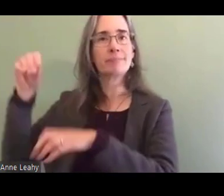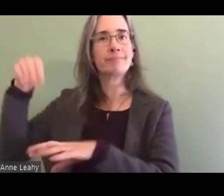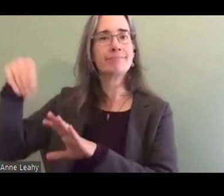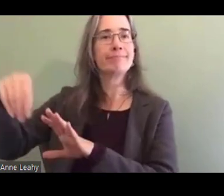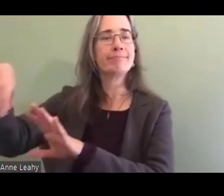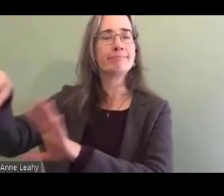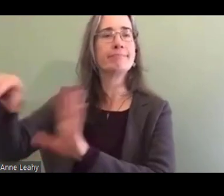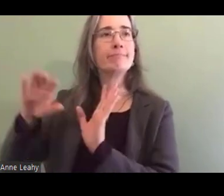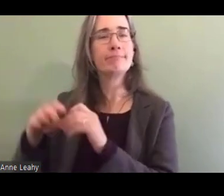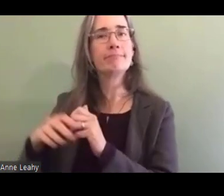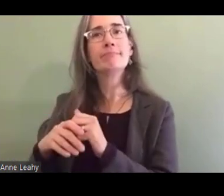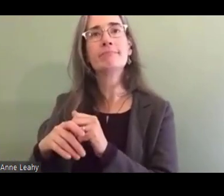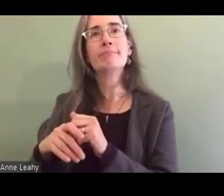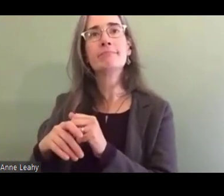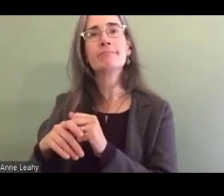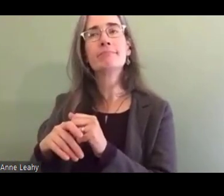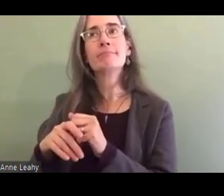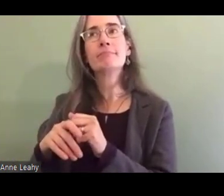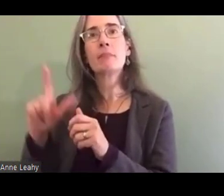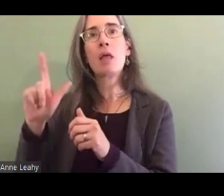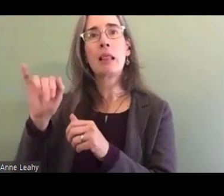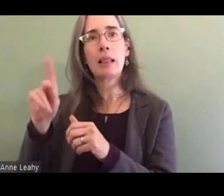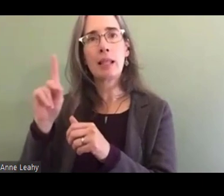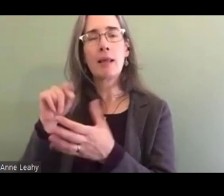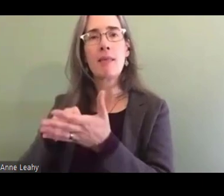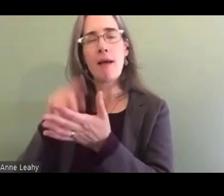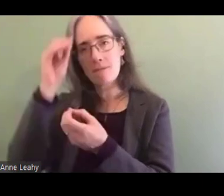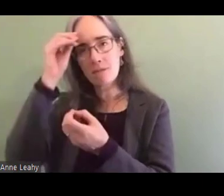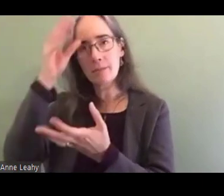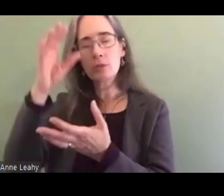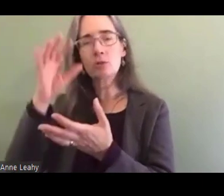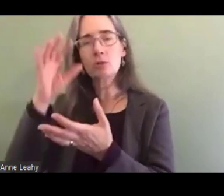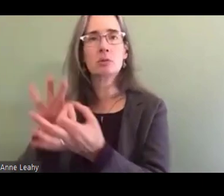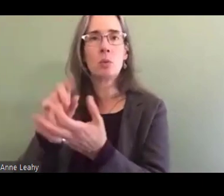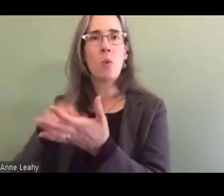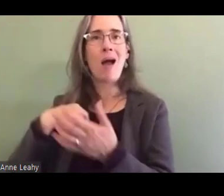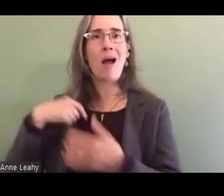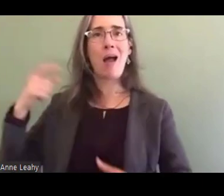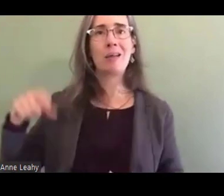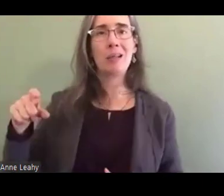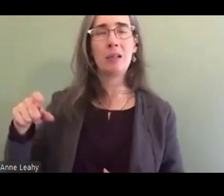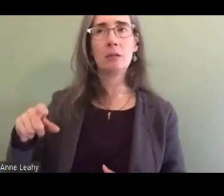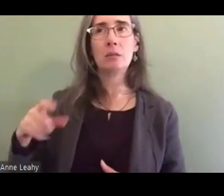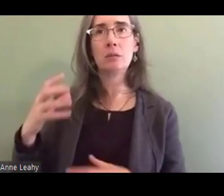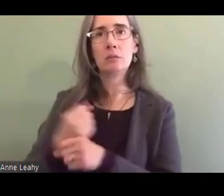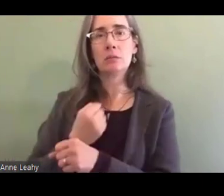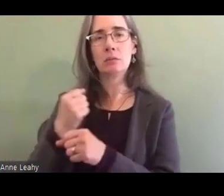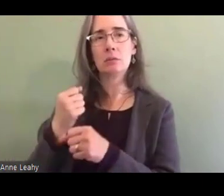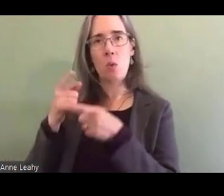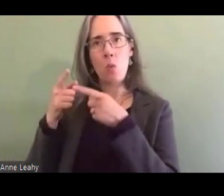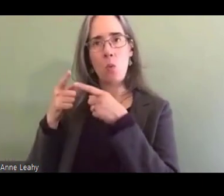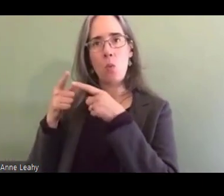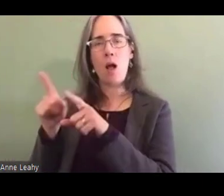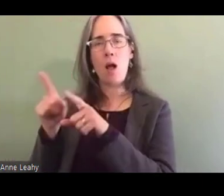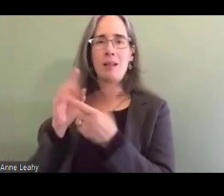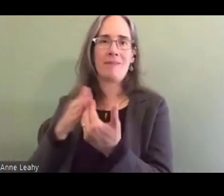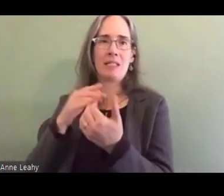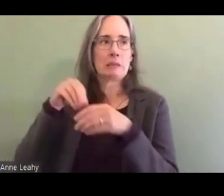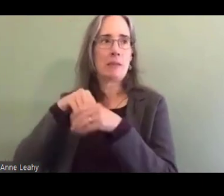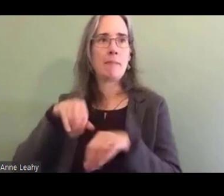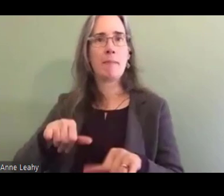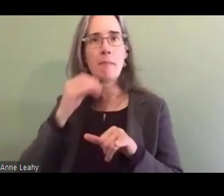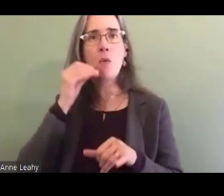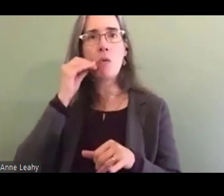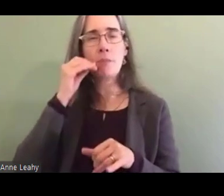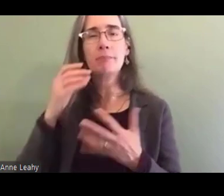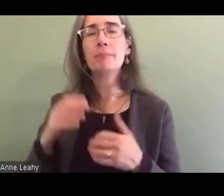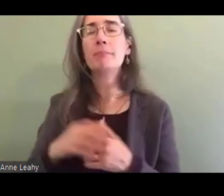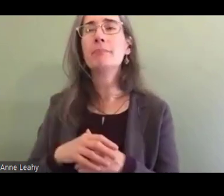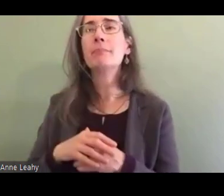To link the information that I need while in the convenience of my home